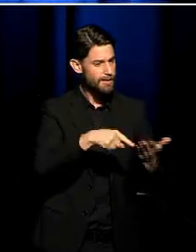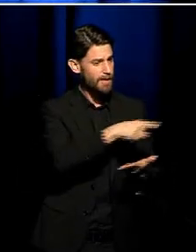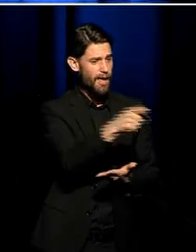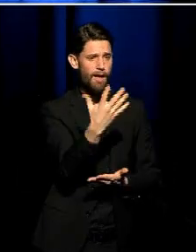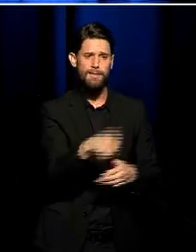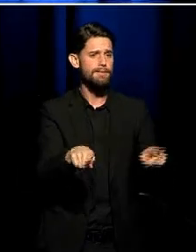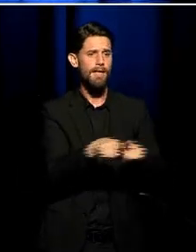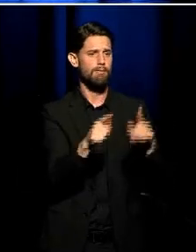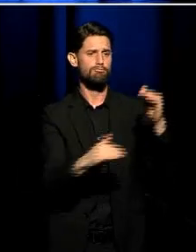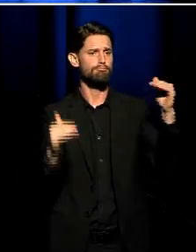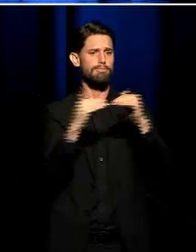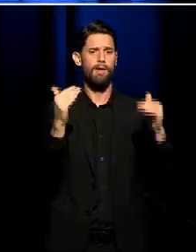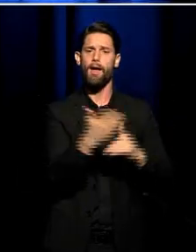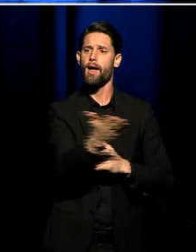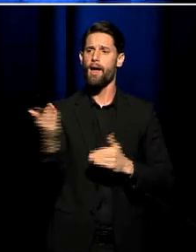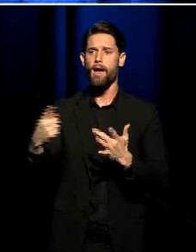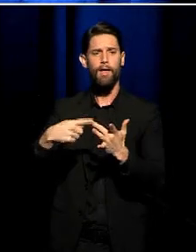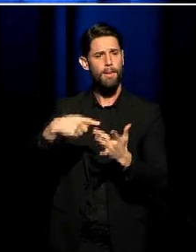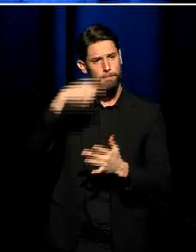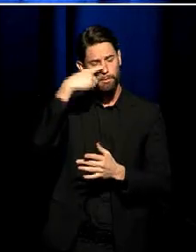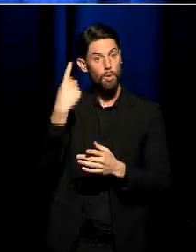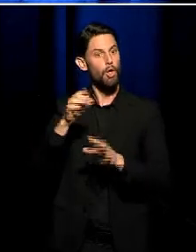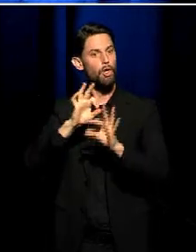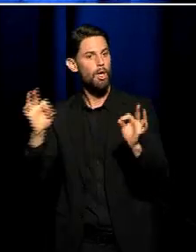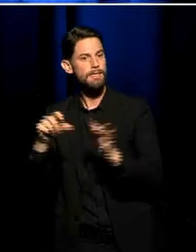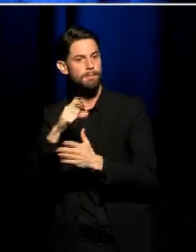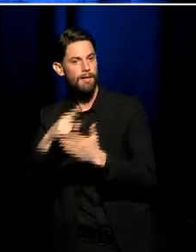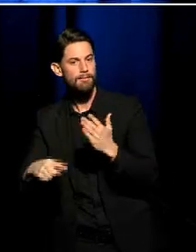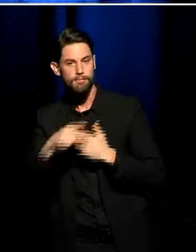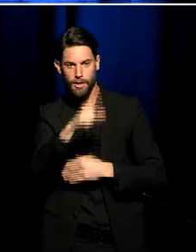members of Australian society to live and participate in safe environments